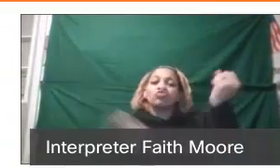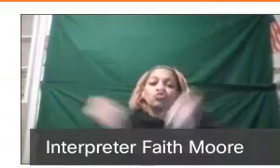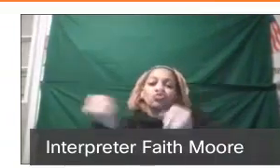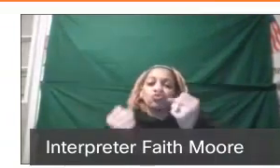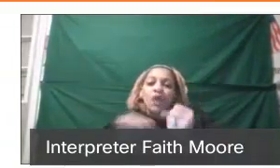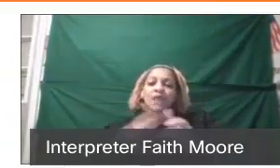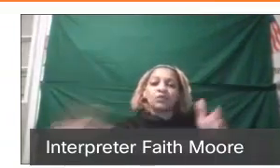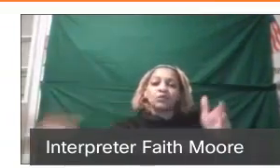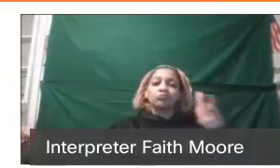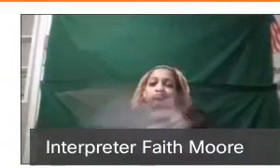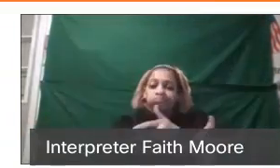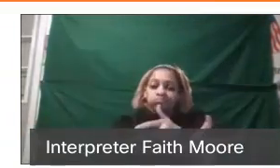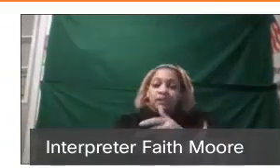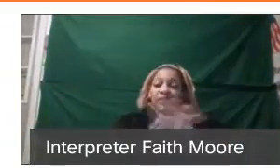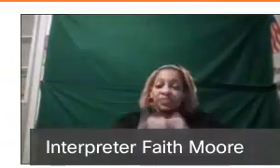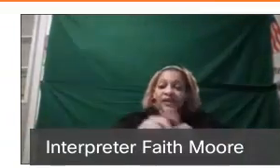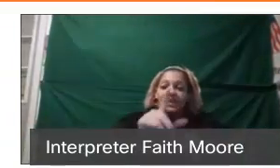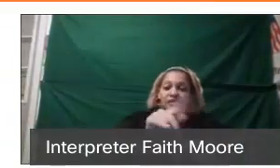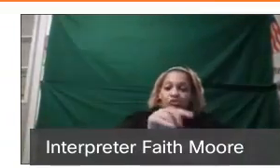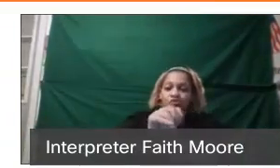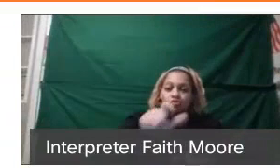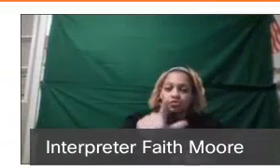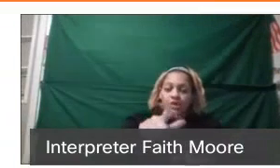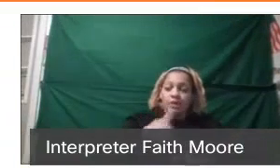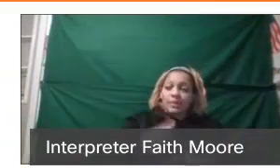Dive into that for a minute, but I really appreciate this and I have a.